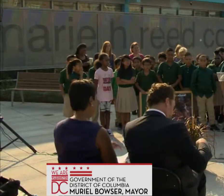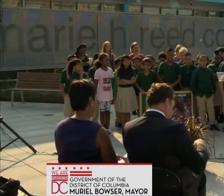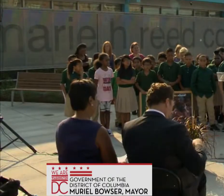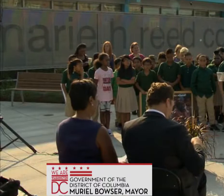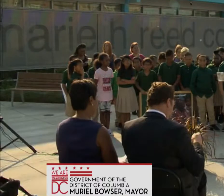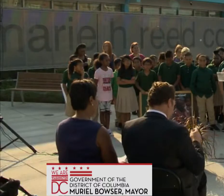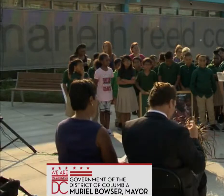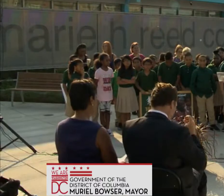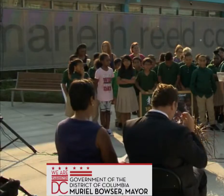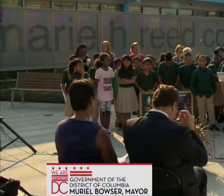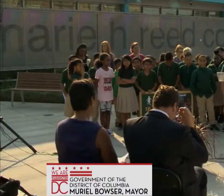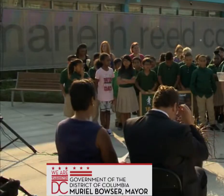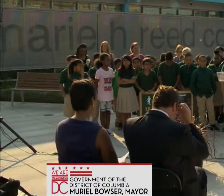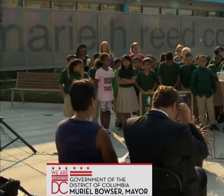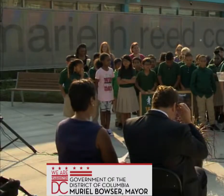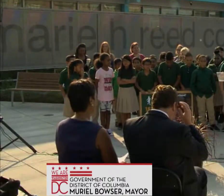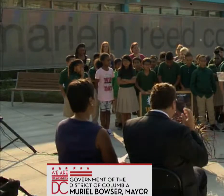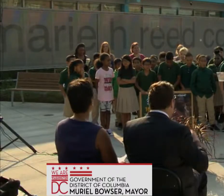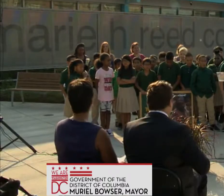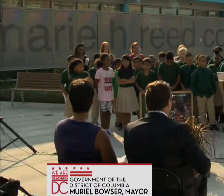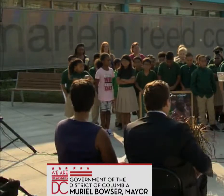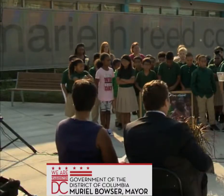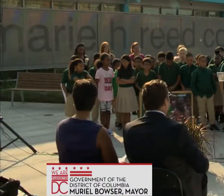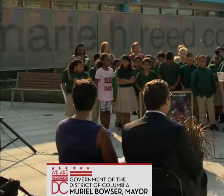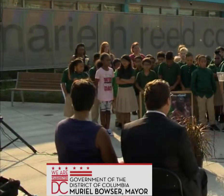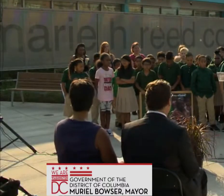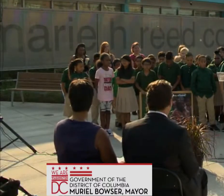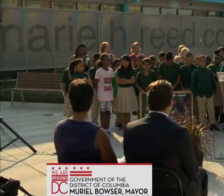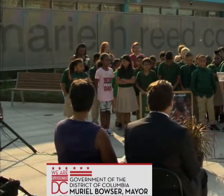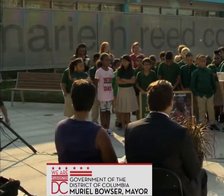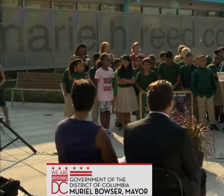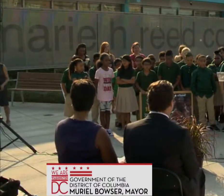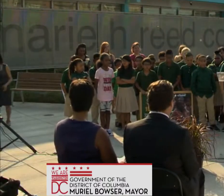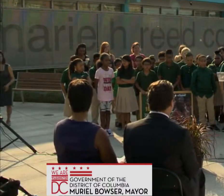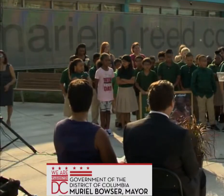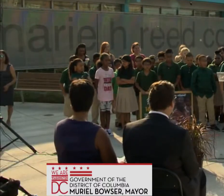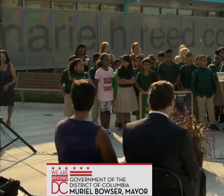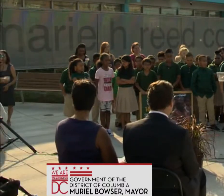40 years ago the parents and neighbors of Adams Morgan came together to build